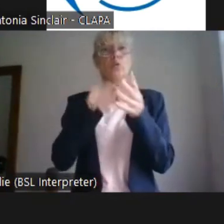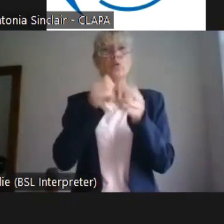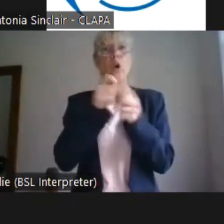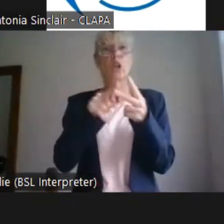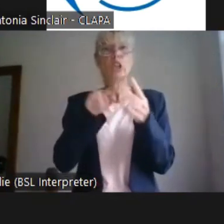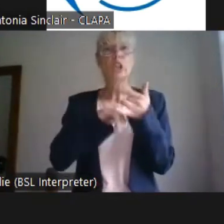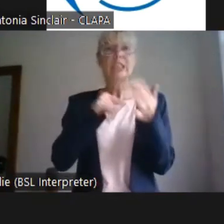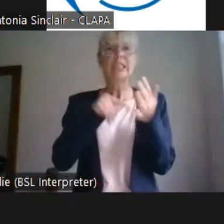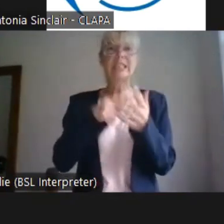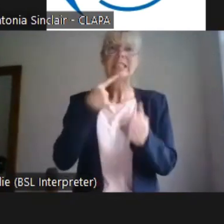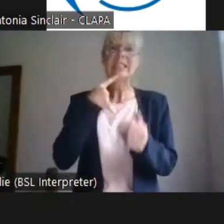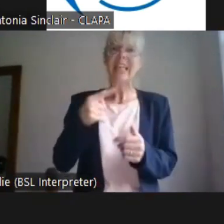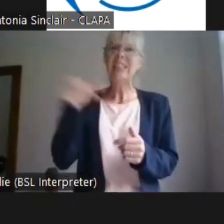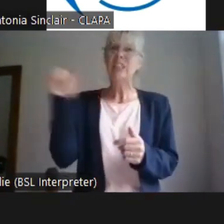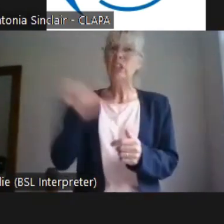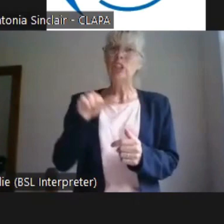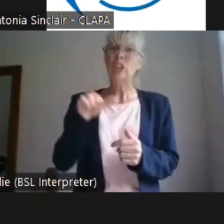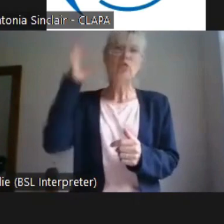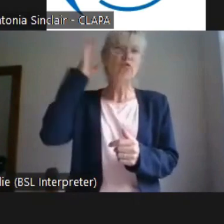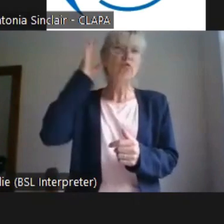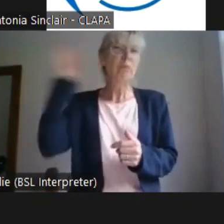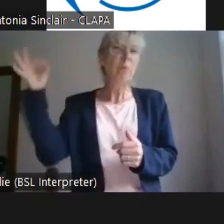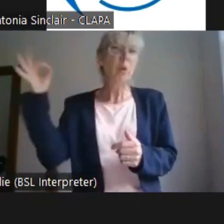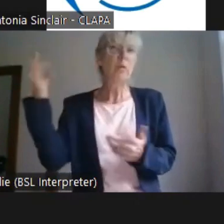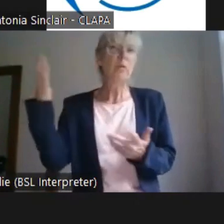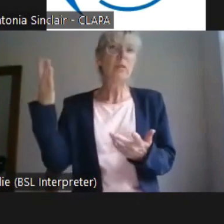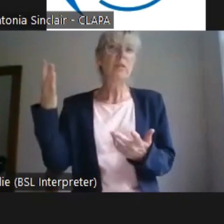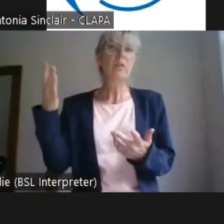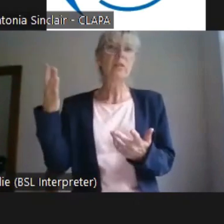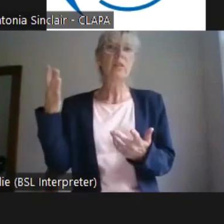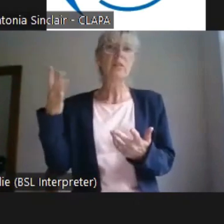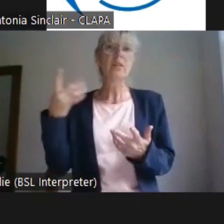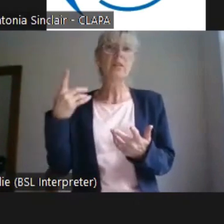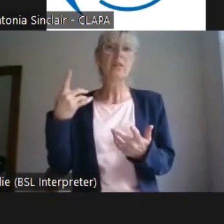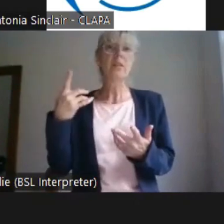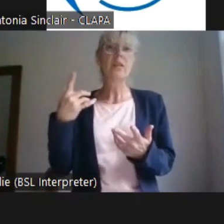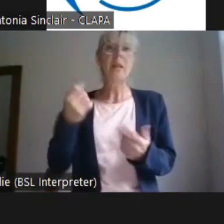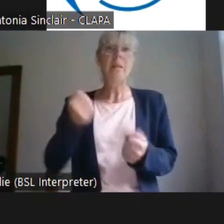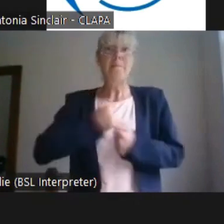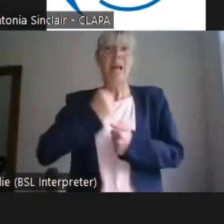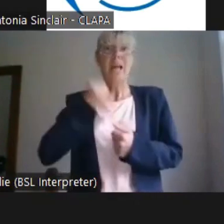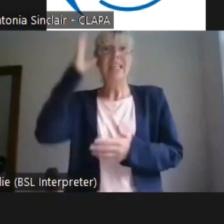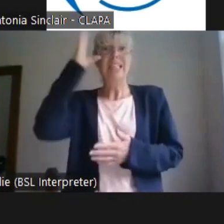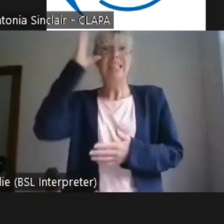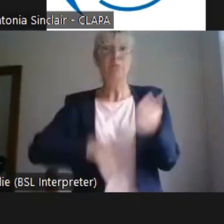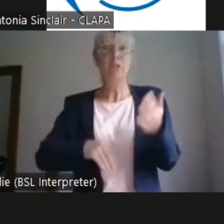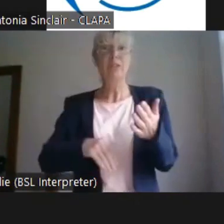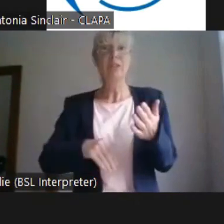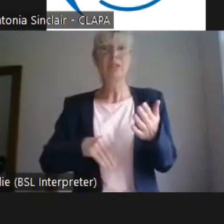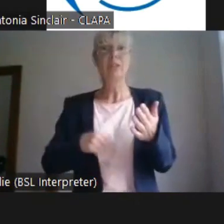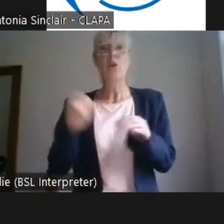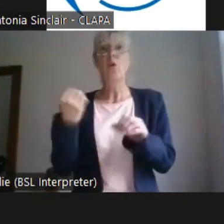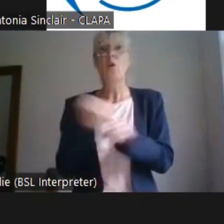you know especially if they're producing in my experience they tend to cause lots of infections